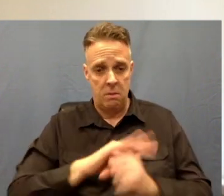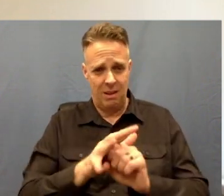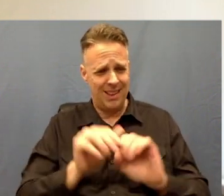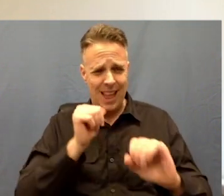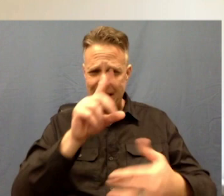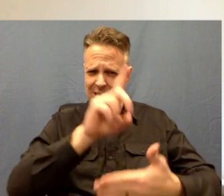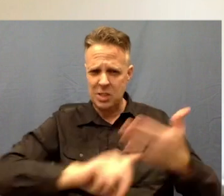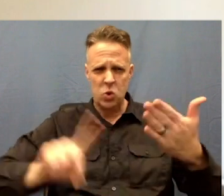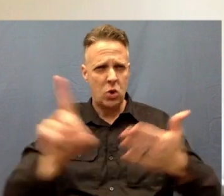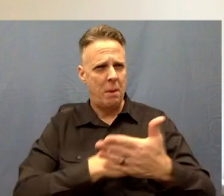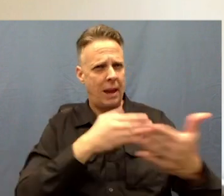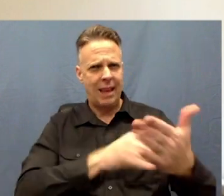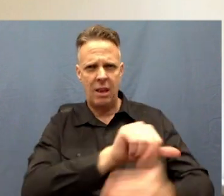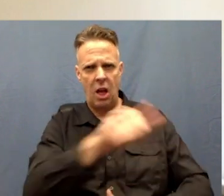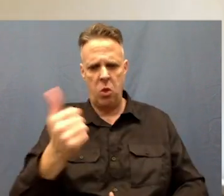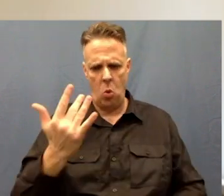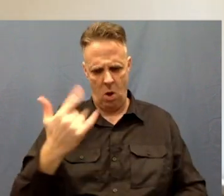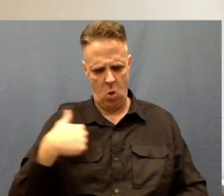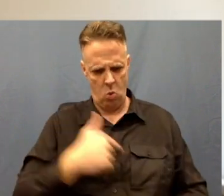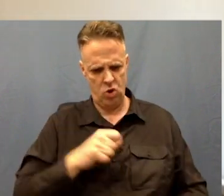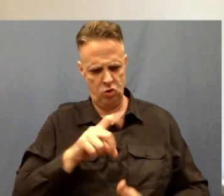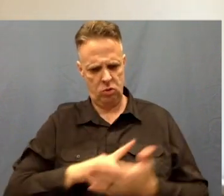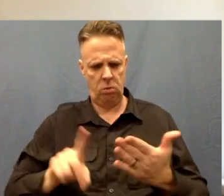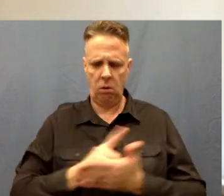DISCRIMINATE AND NEITHER SHOULD WE. FORTUNATELY THE OREGON WORKER RELIEF FUND AND STATE AND LOCAL